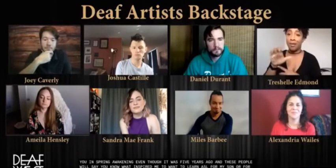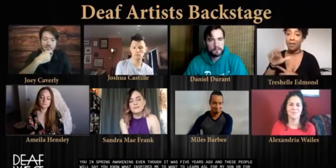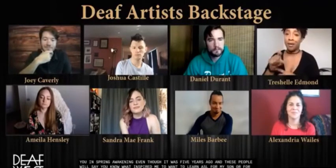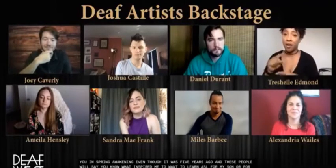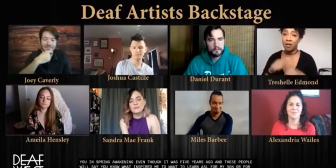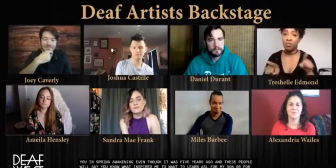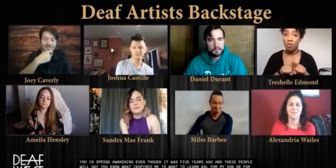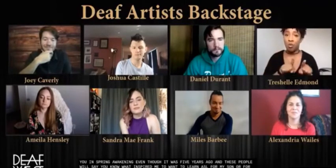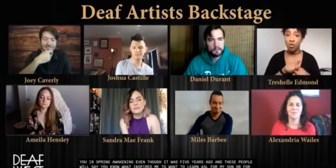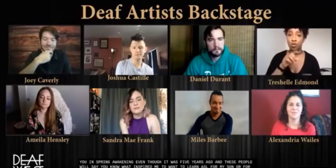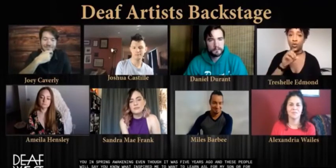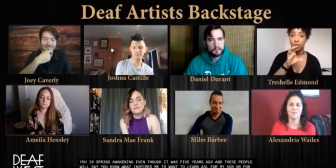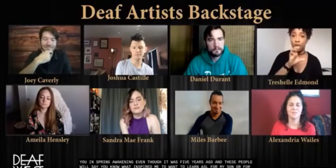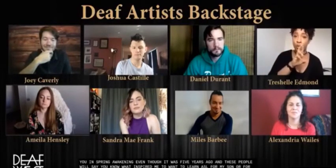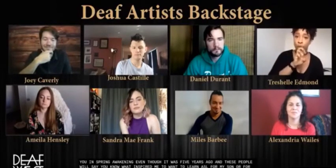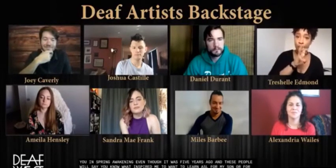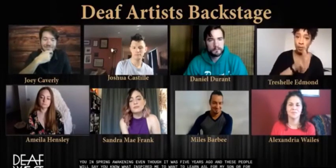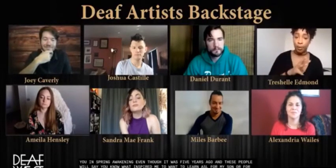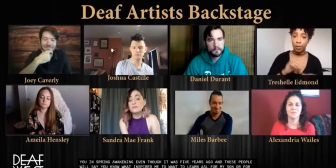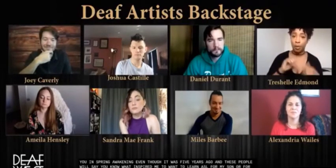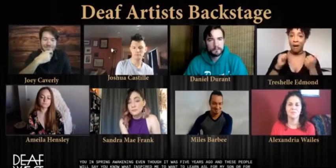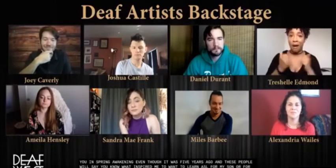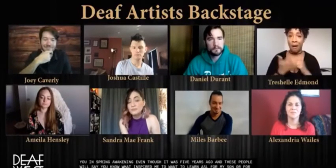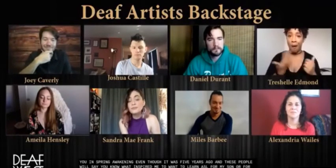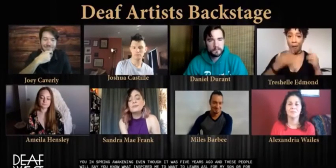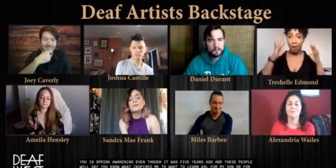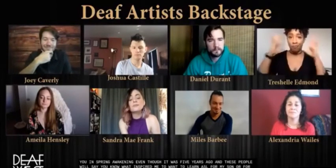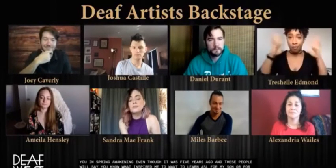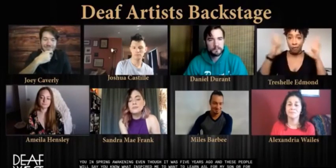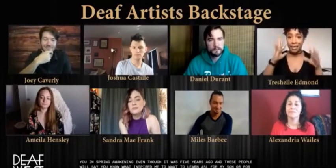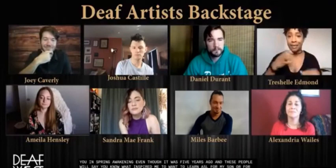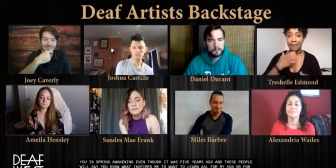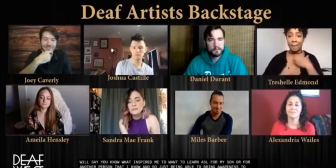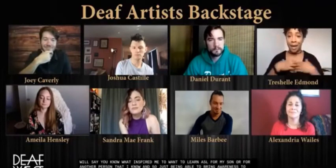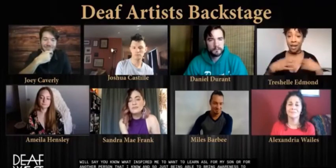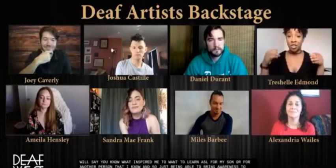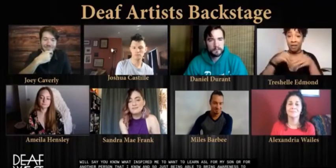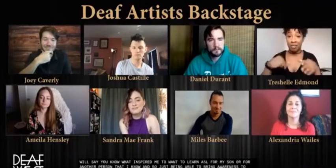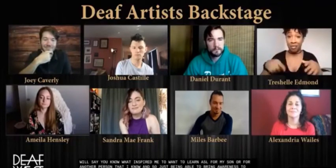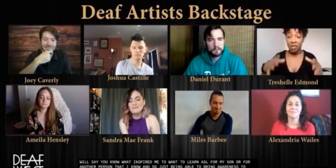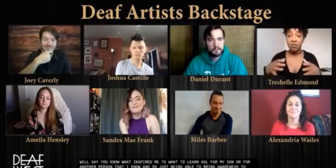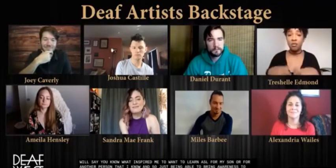Is how people comment on the phenomenal job of the cast and the crew?